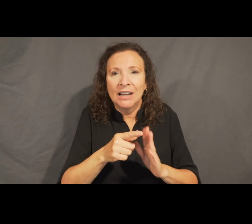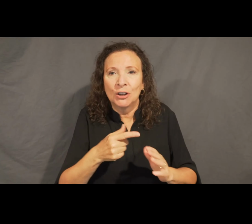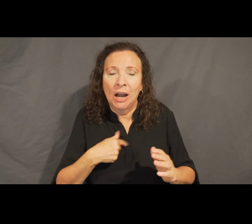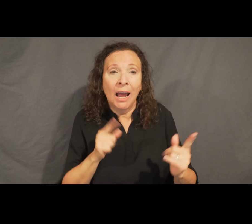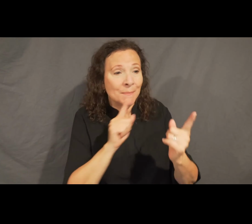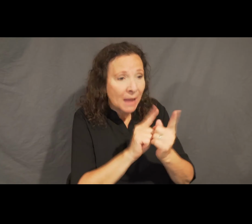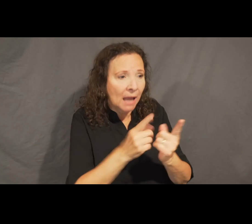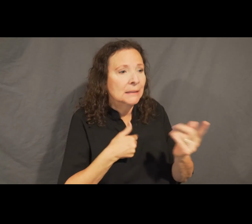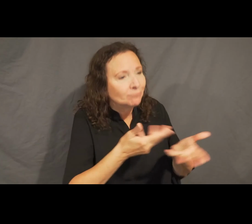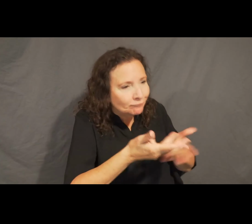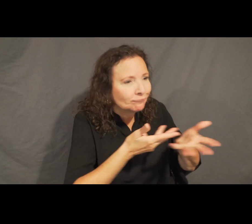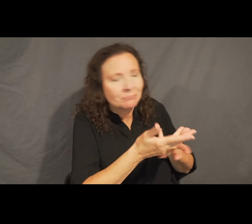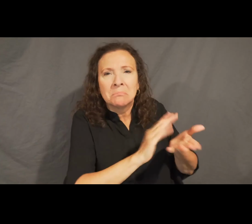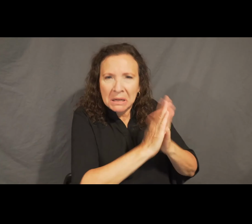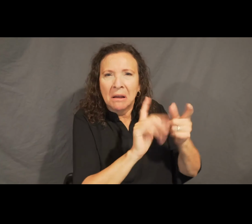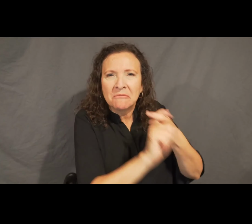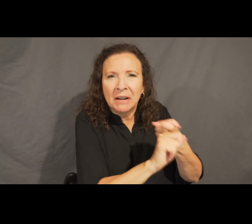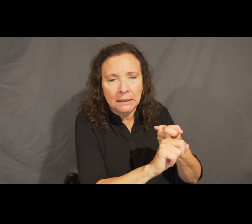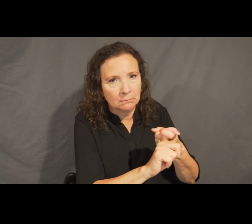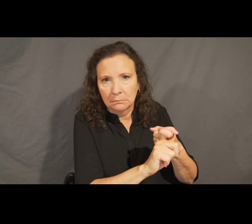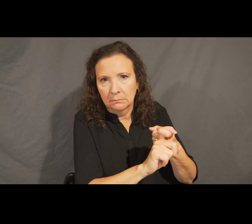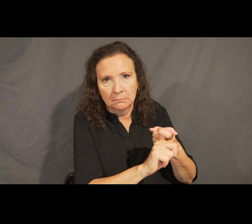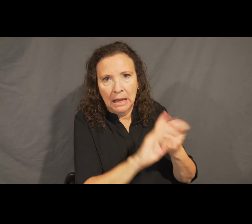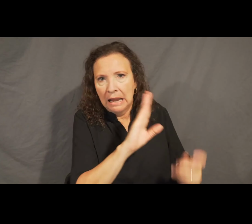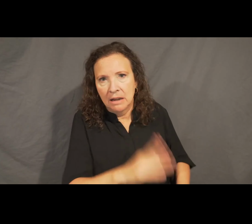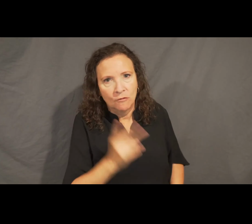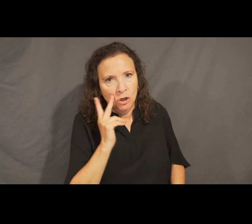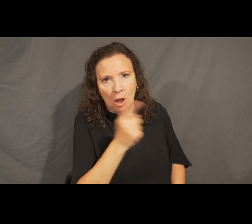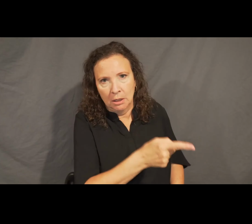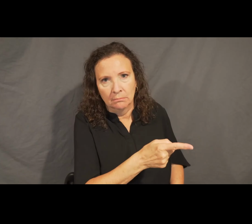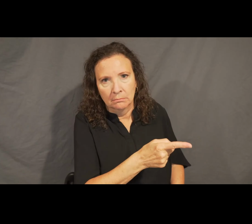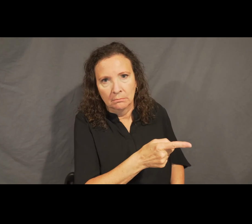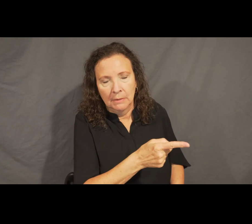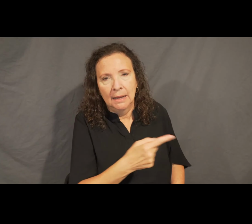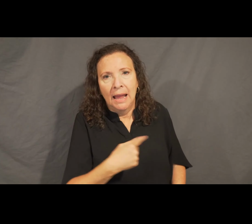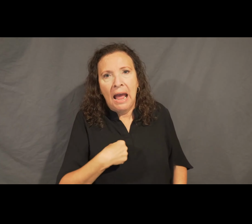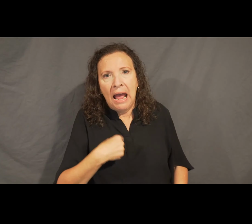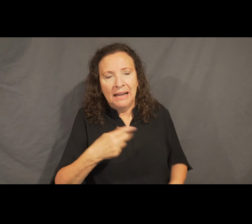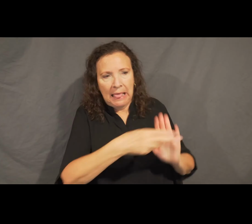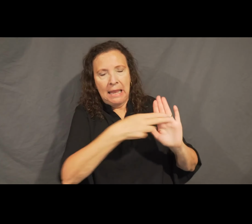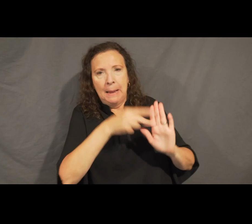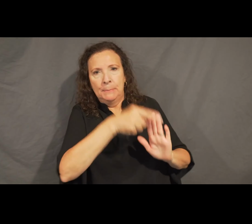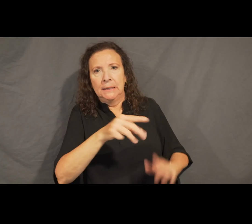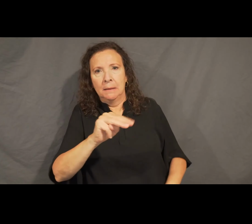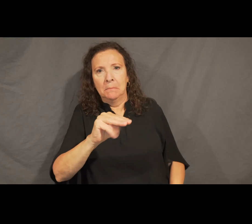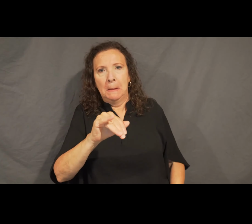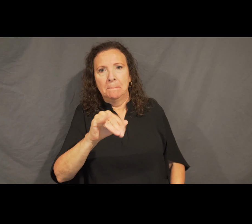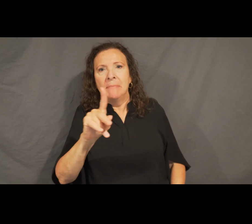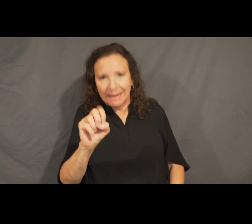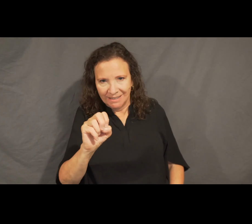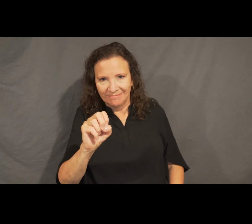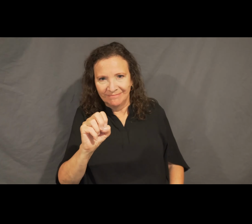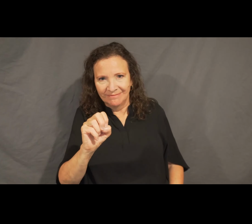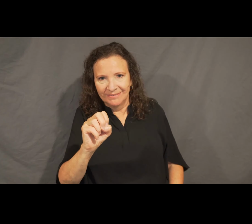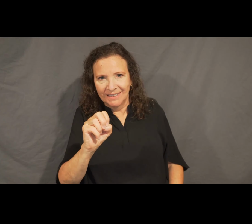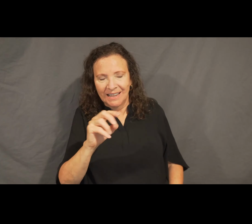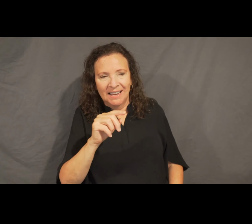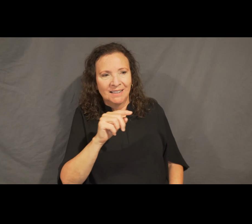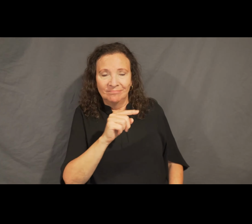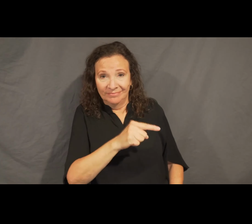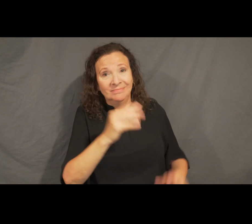To this day, that dude is still "Mic."